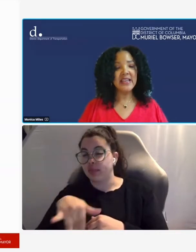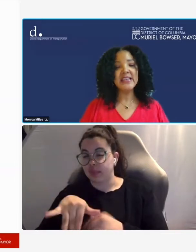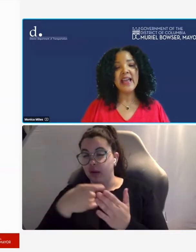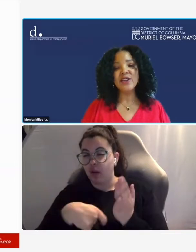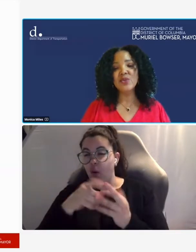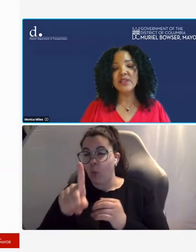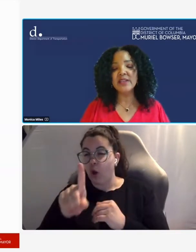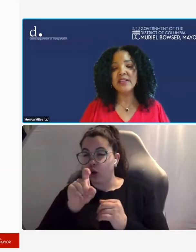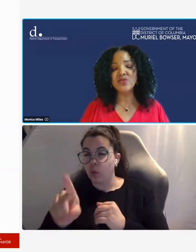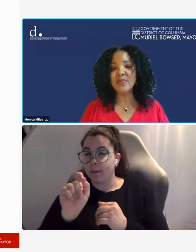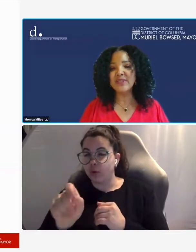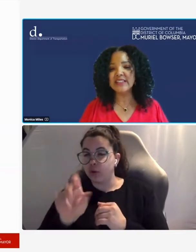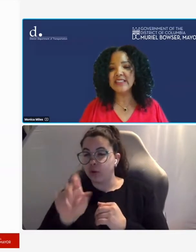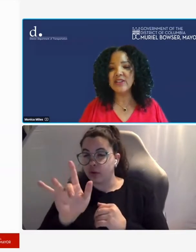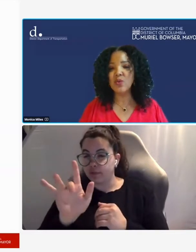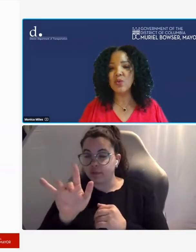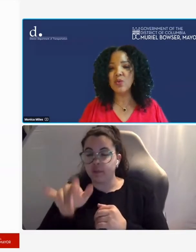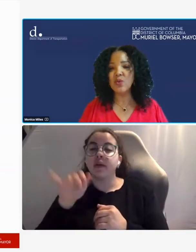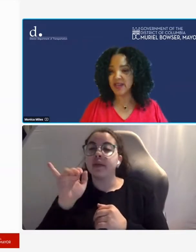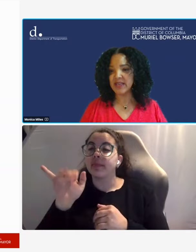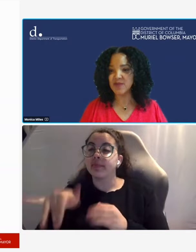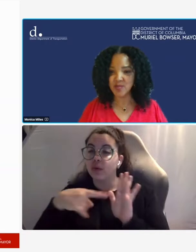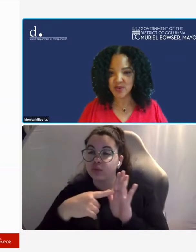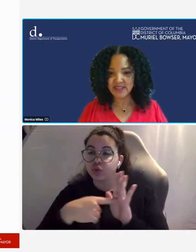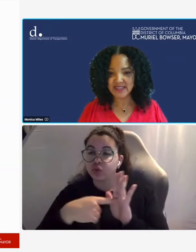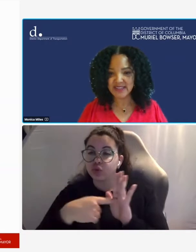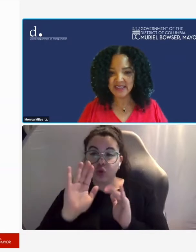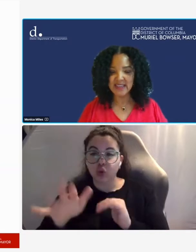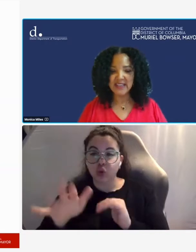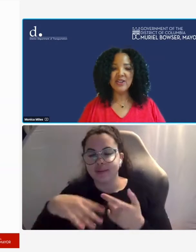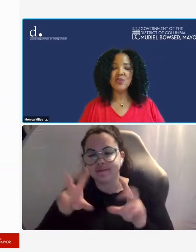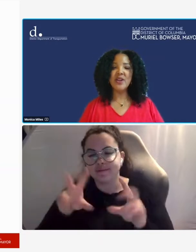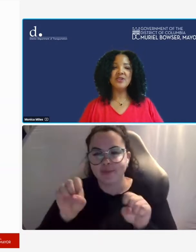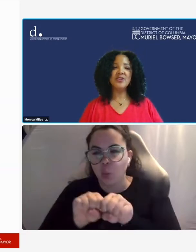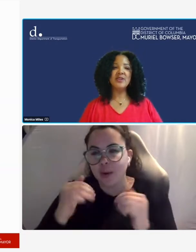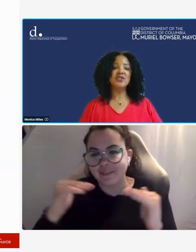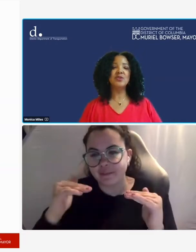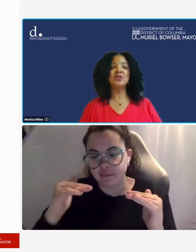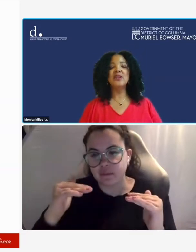it actually is representing what your break-even point is so what you're doing is you're looking at